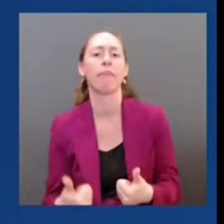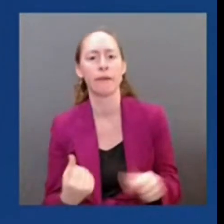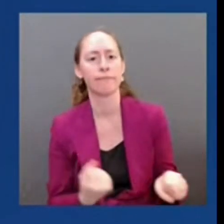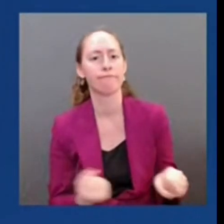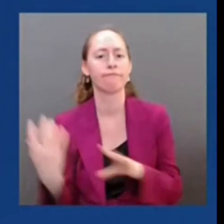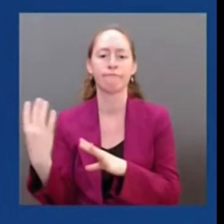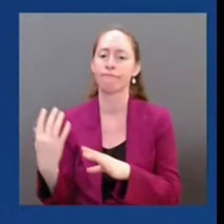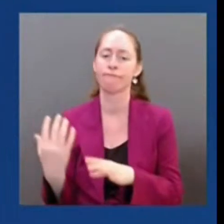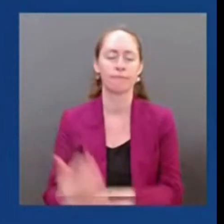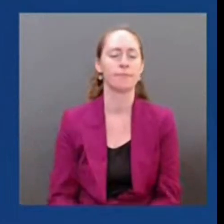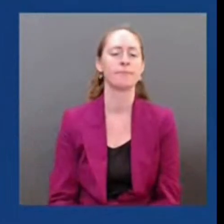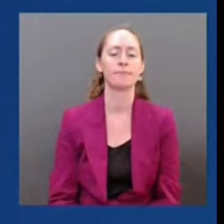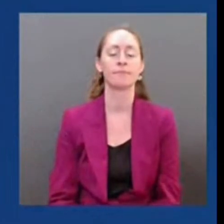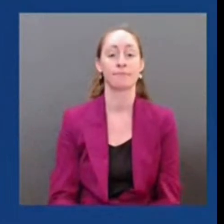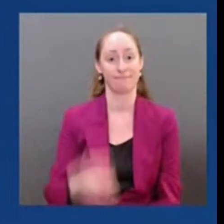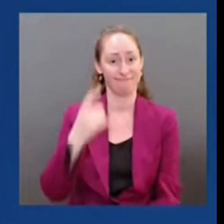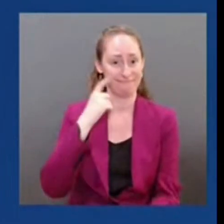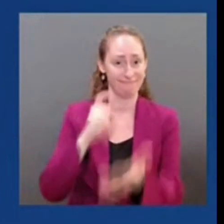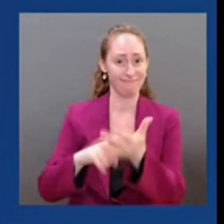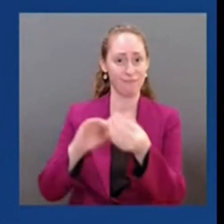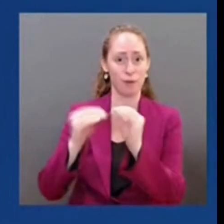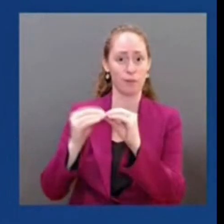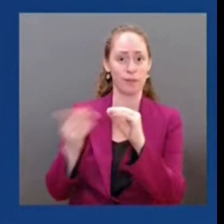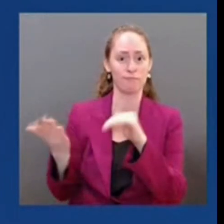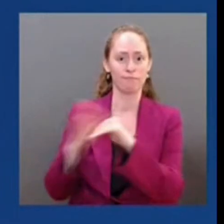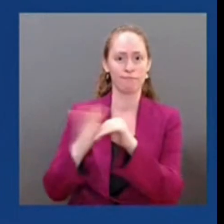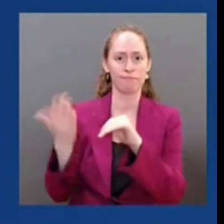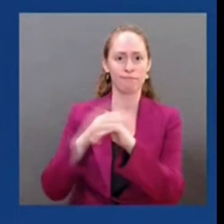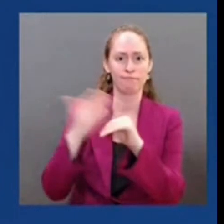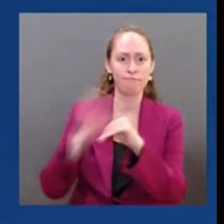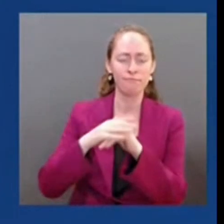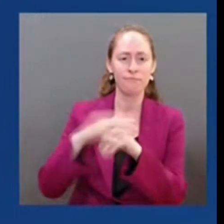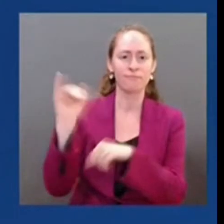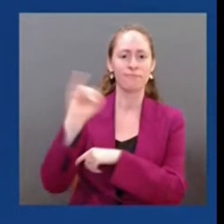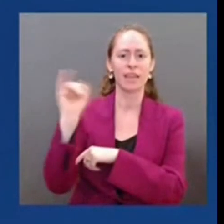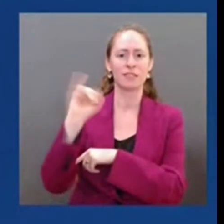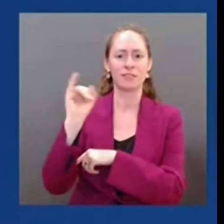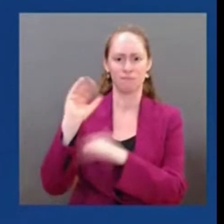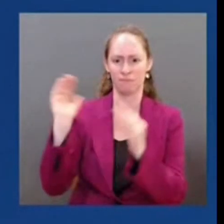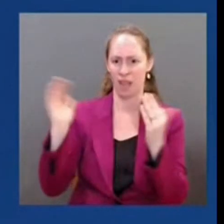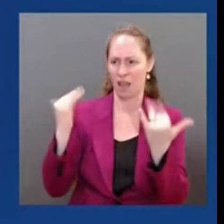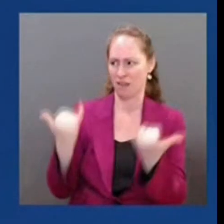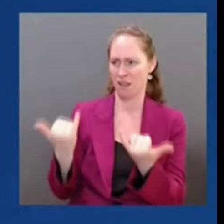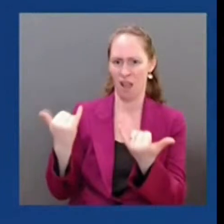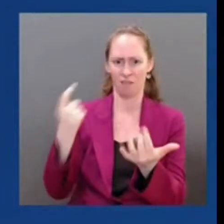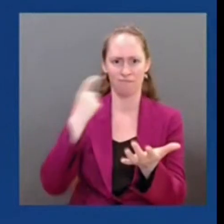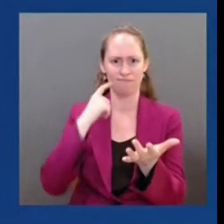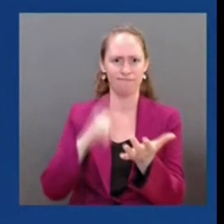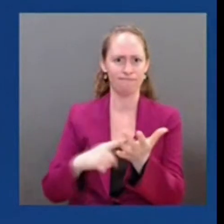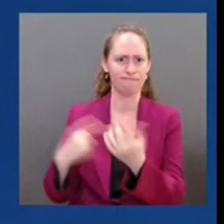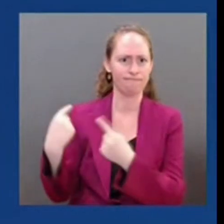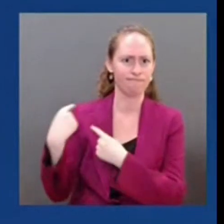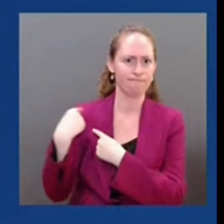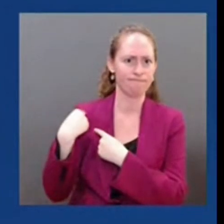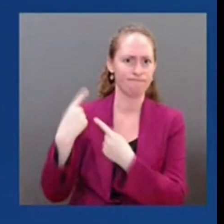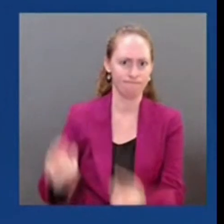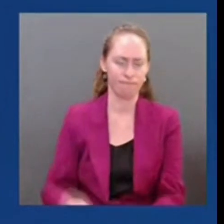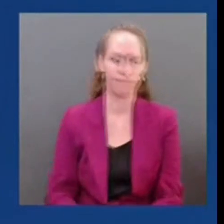THAT'S THE REASON WHY AS CASES